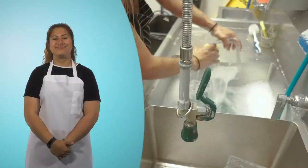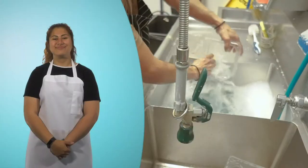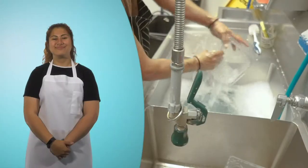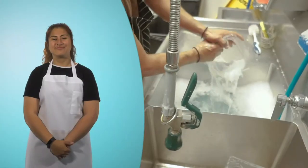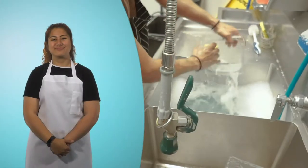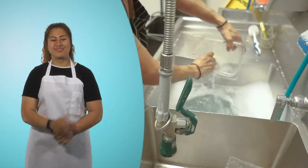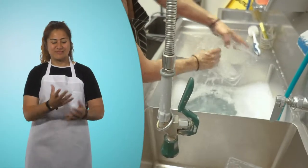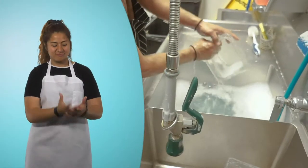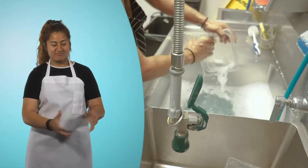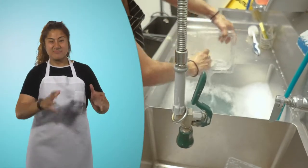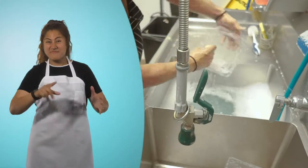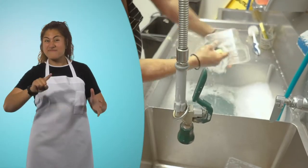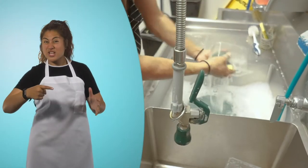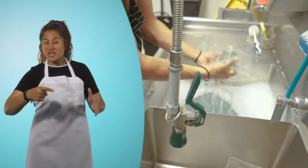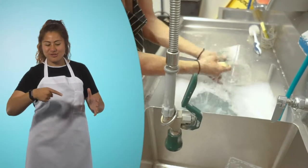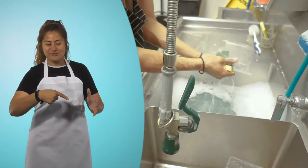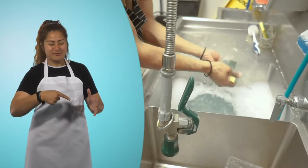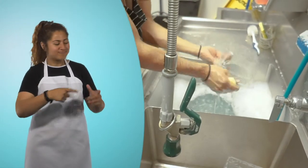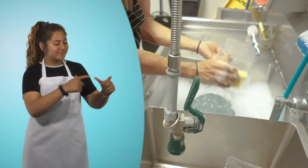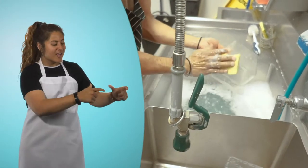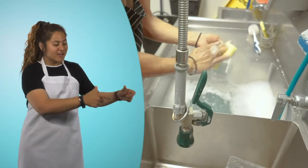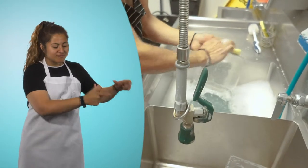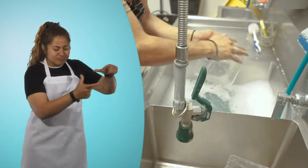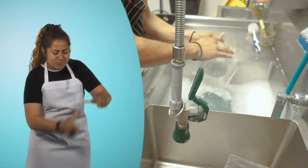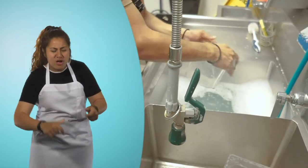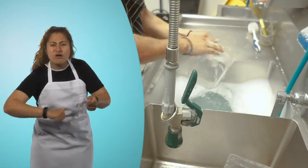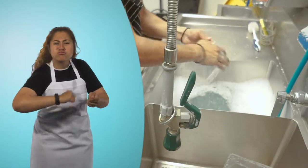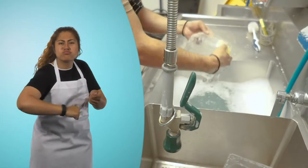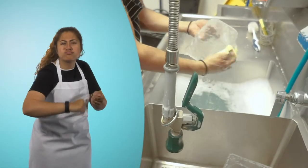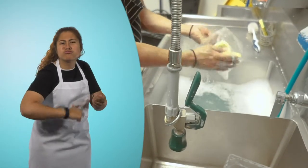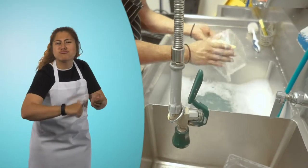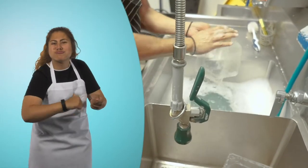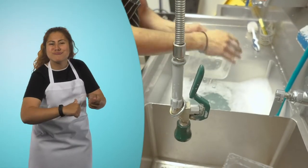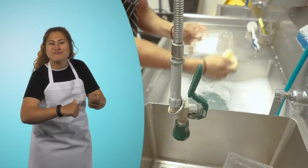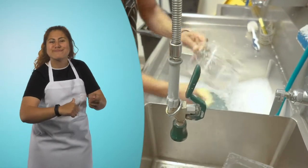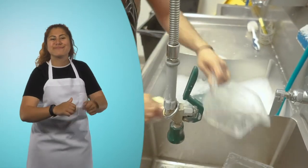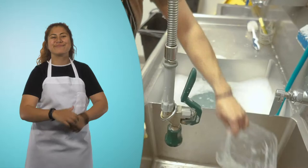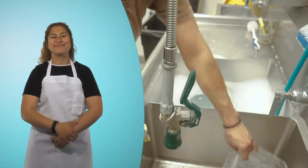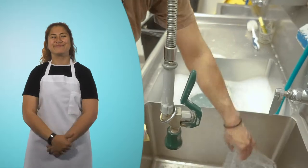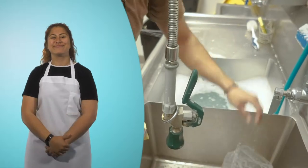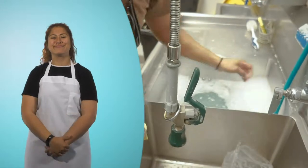Scrub the pan clean in the wash compartment.